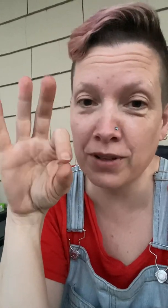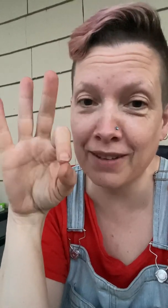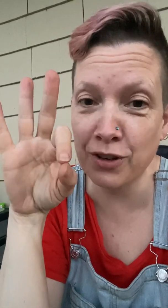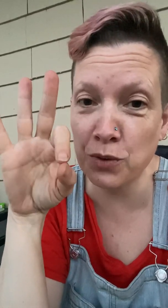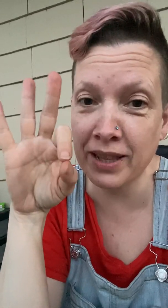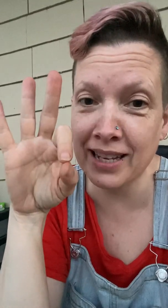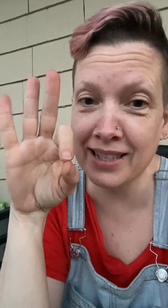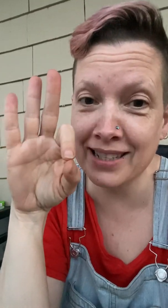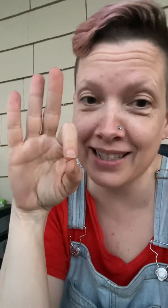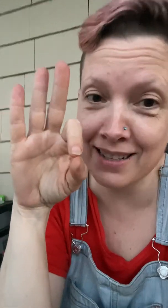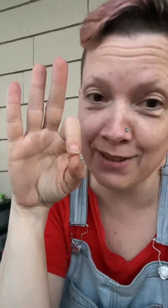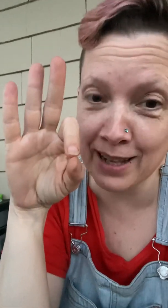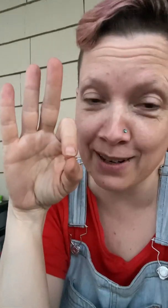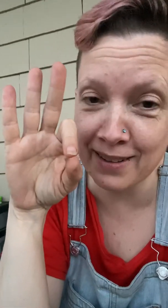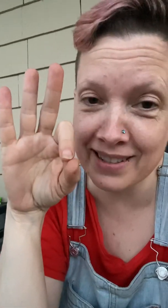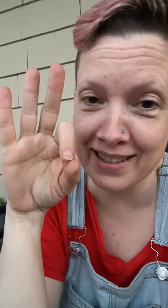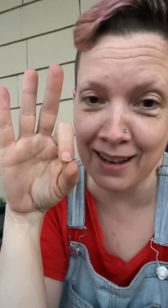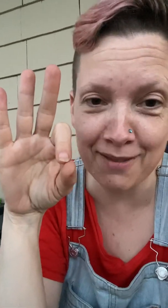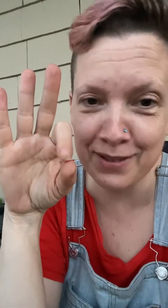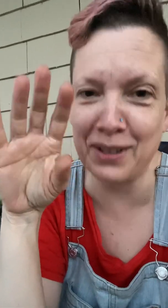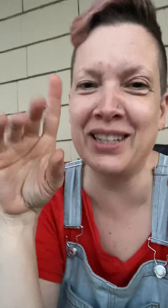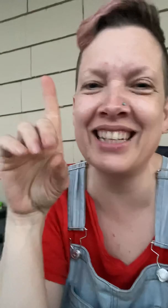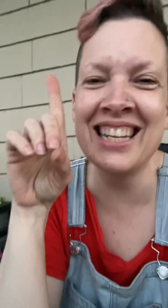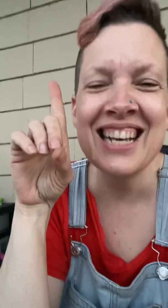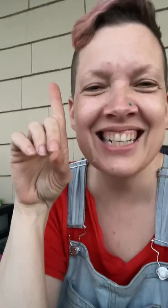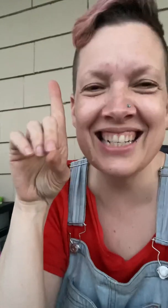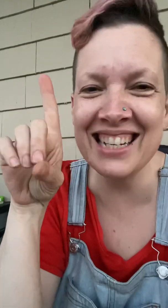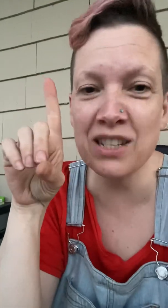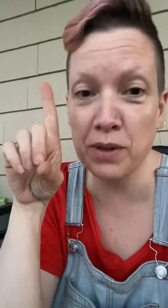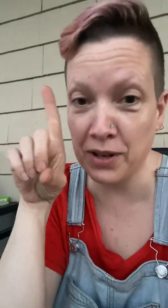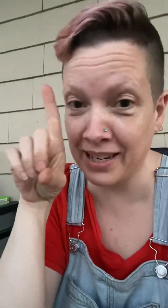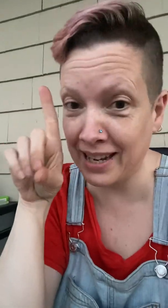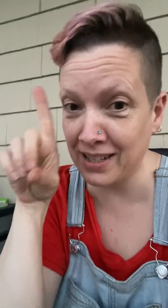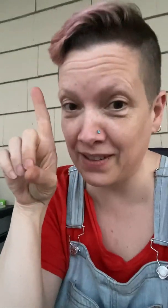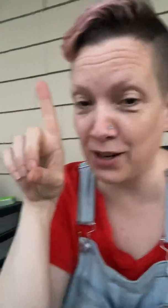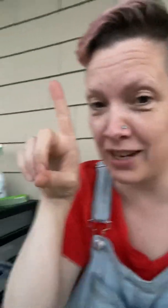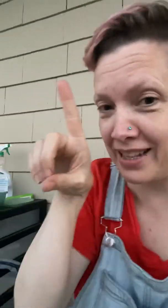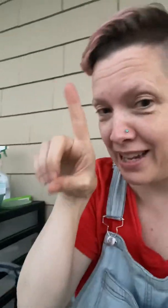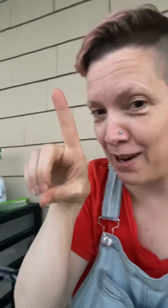if you're doing this, this is a different letter. This is F. So, D is with your index finger in the air.